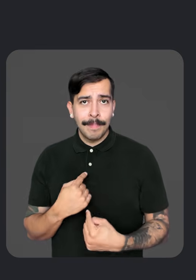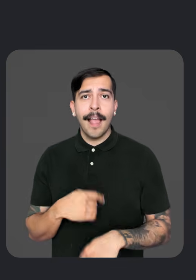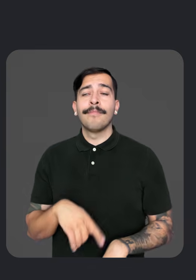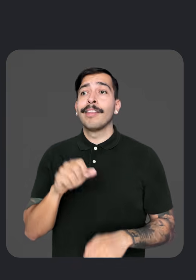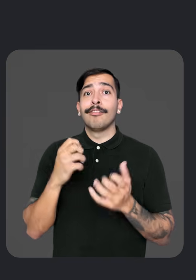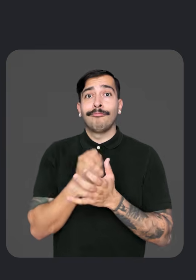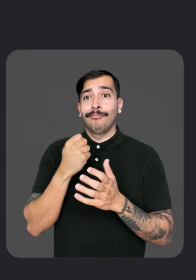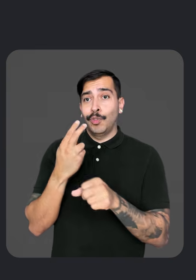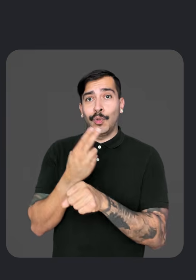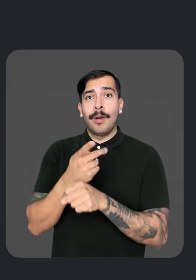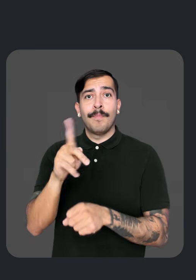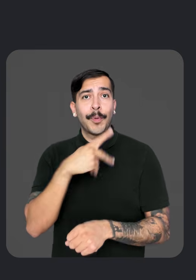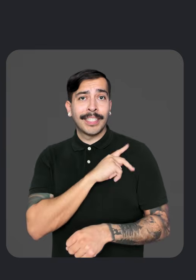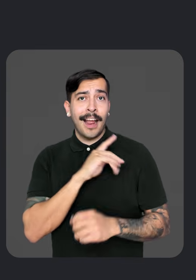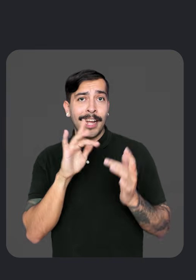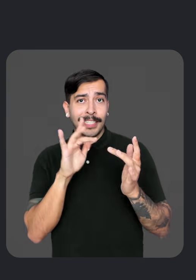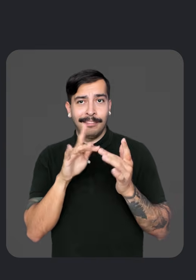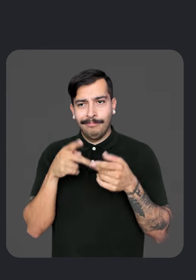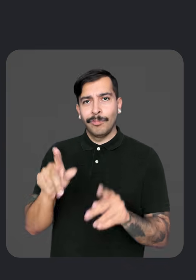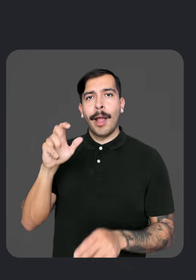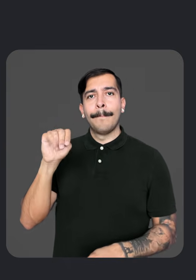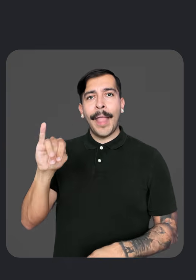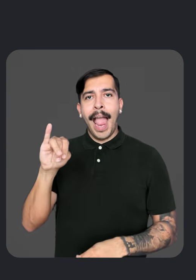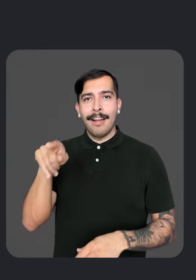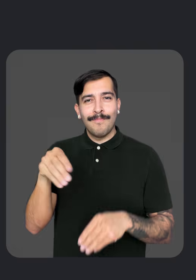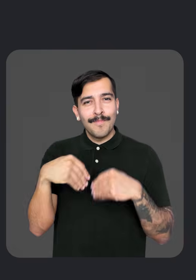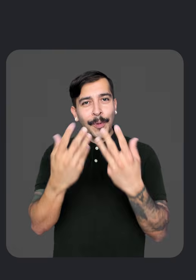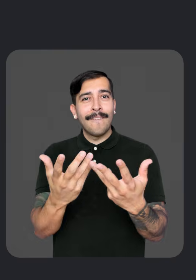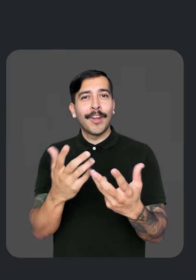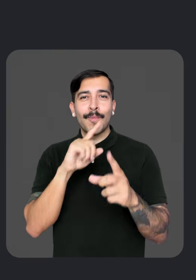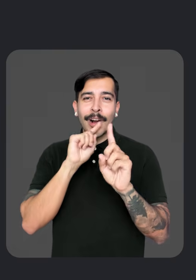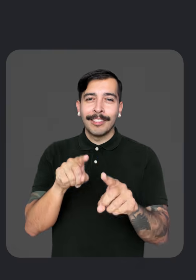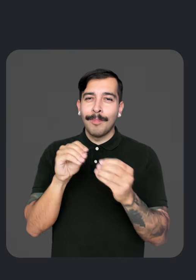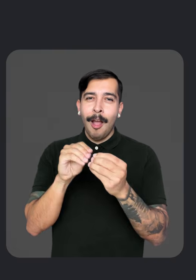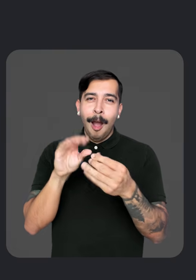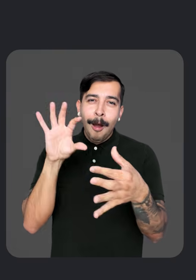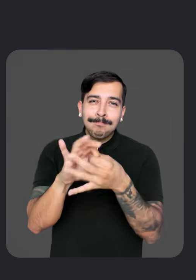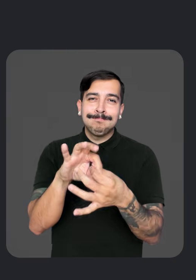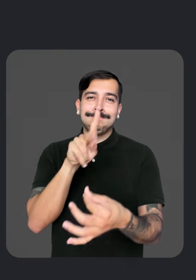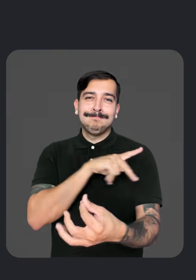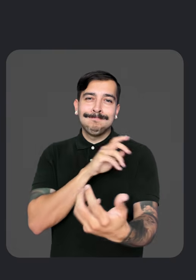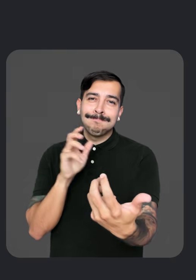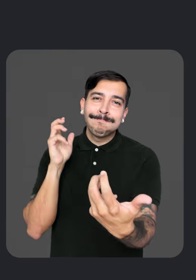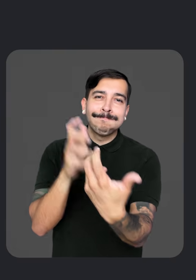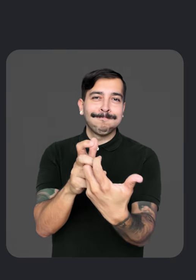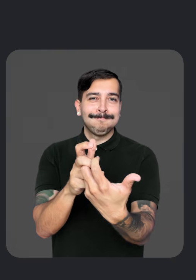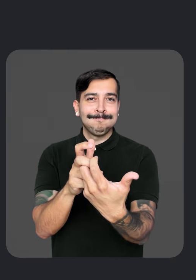You can also leverage the new Personal Contacts feature to let Gemini provide even more relevant and personalized responses